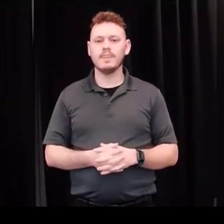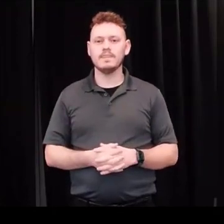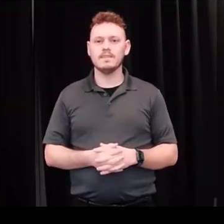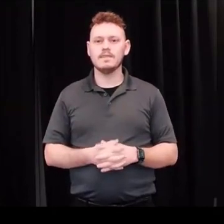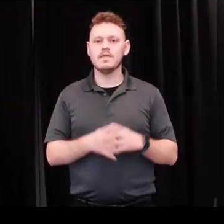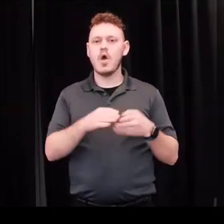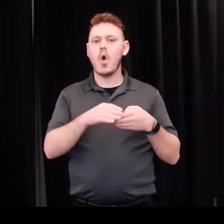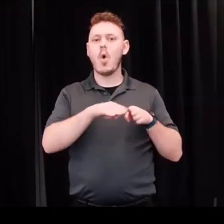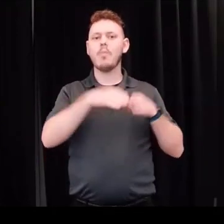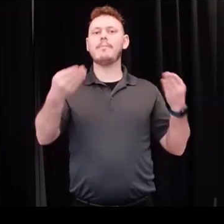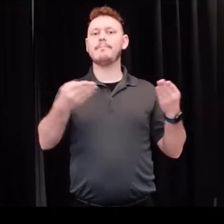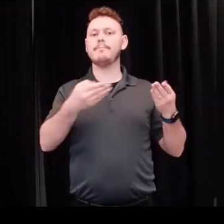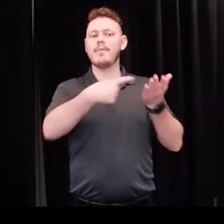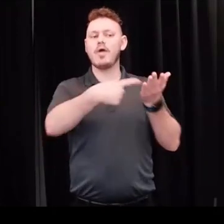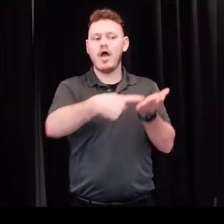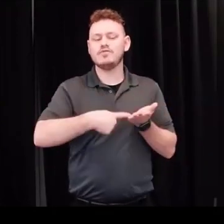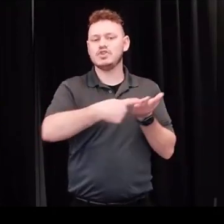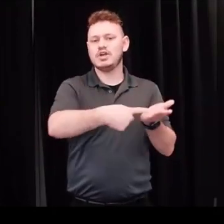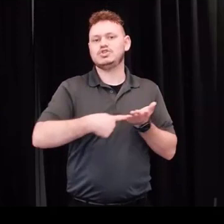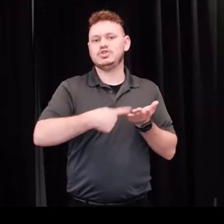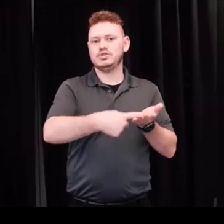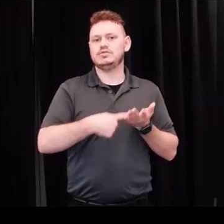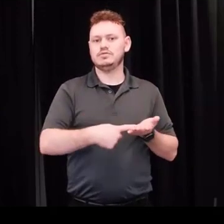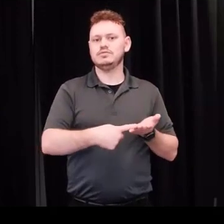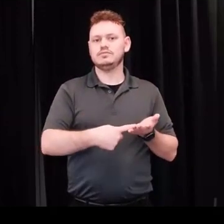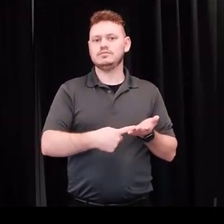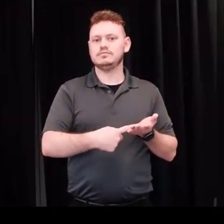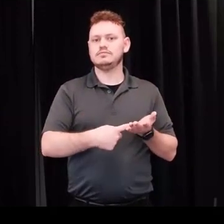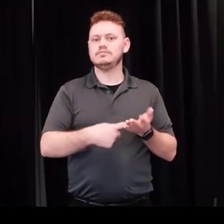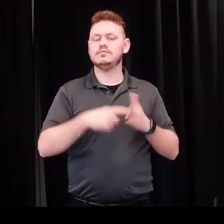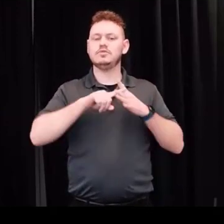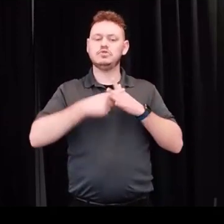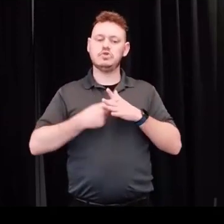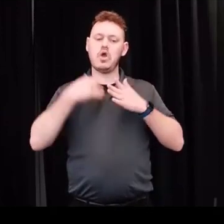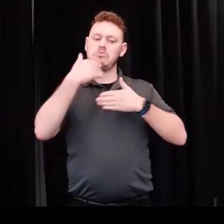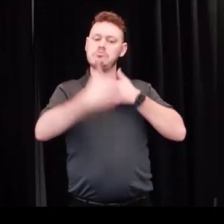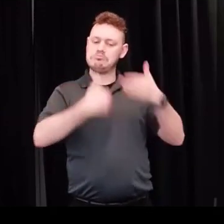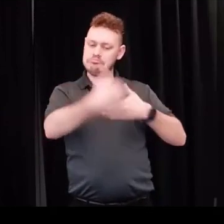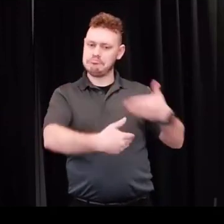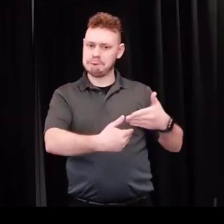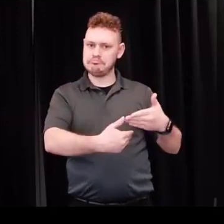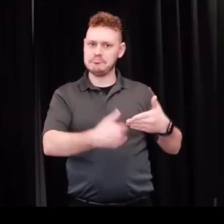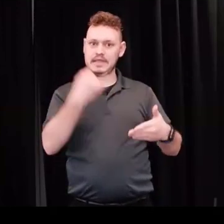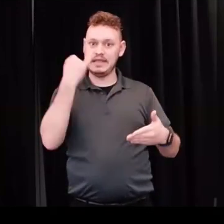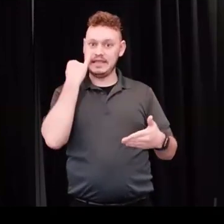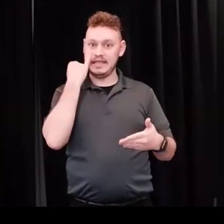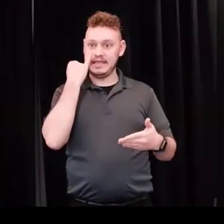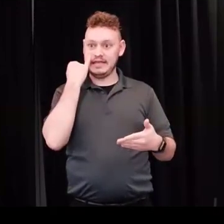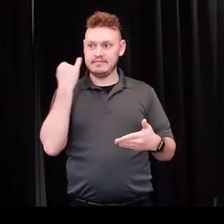the conversation and be a starting point for that. If someone does they're just like, "I have no